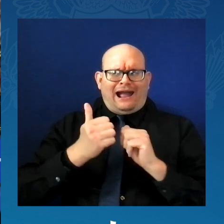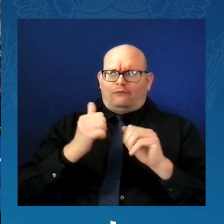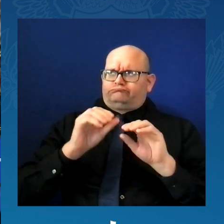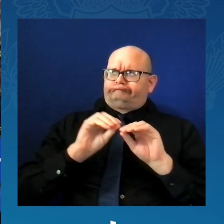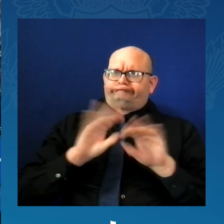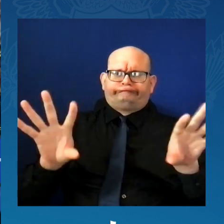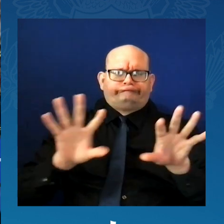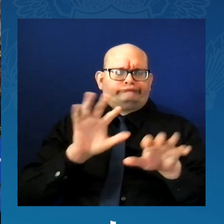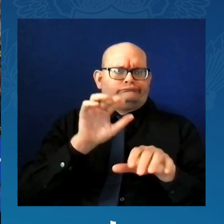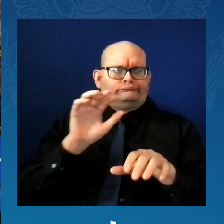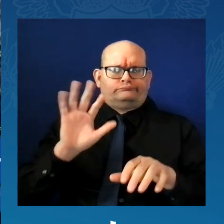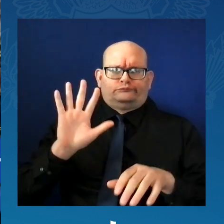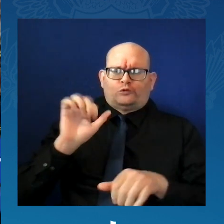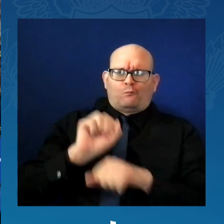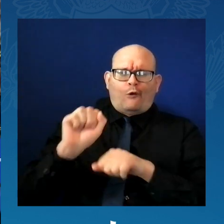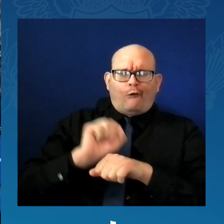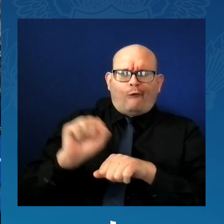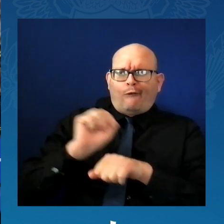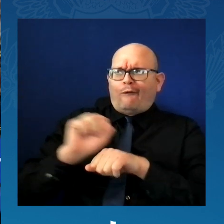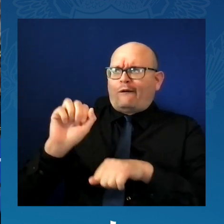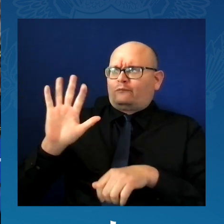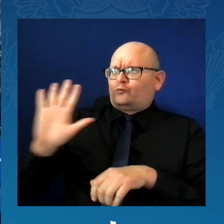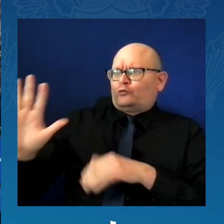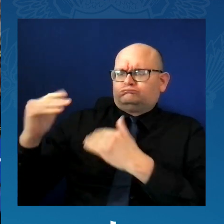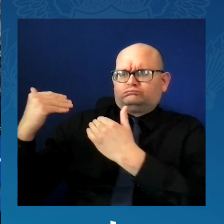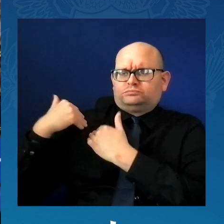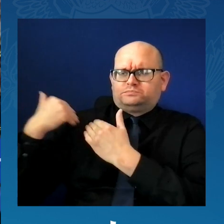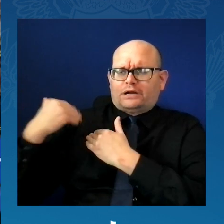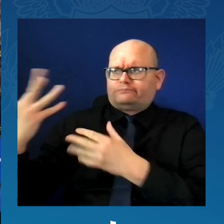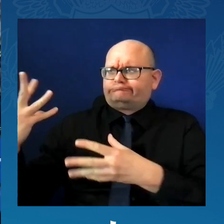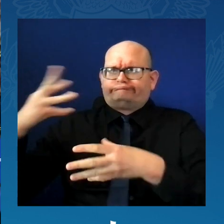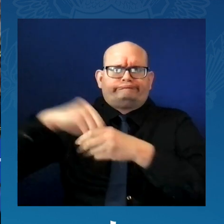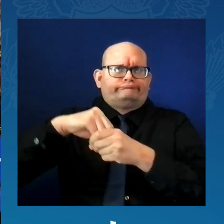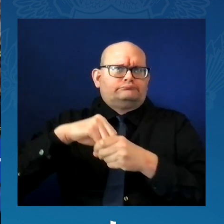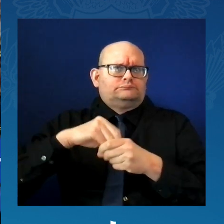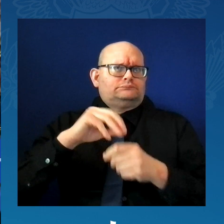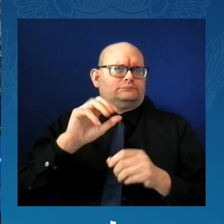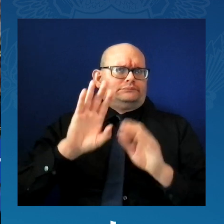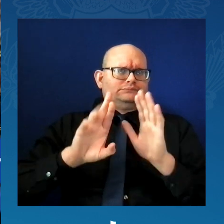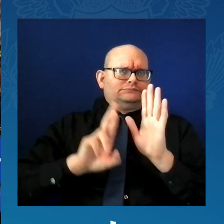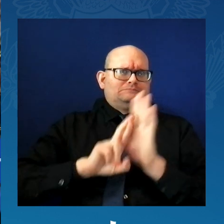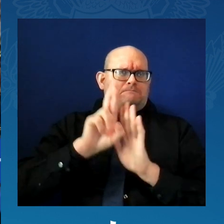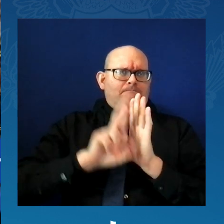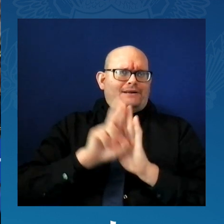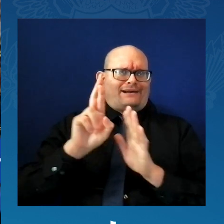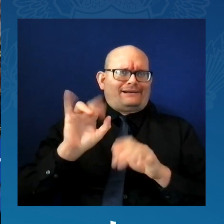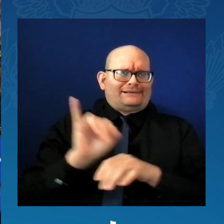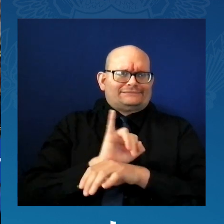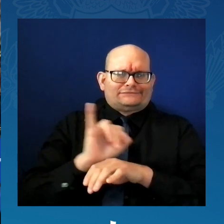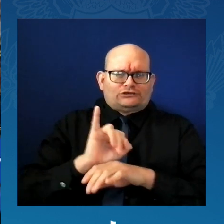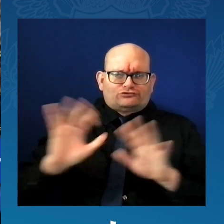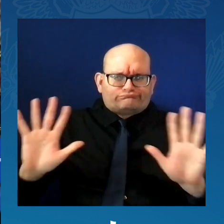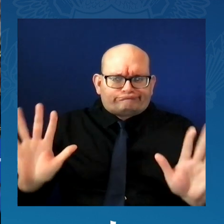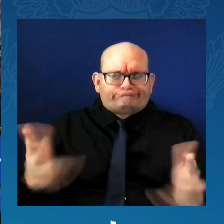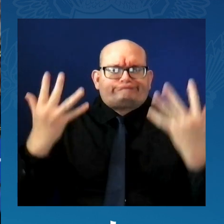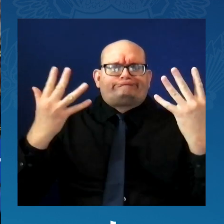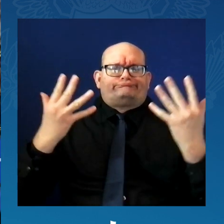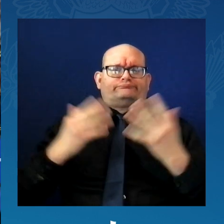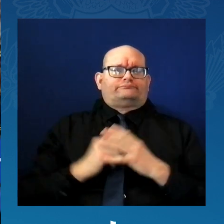and how the industry can incentivize responsible activity in space? Dr. Kunstler: Thank you, Madam Vice President,